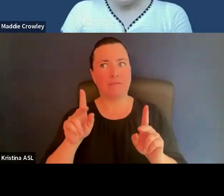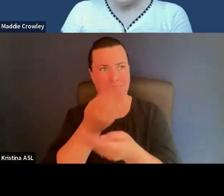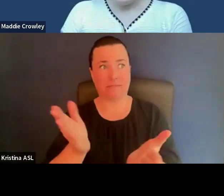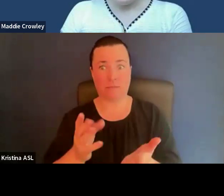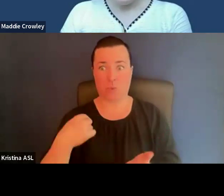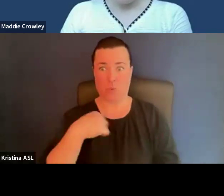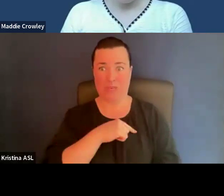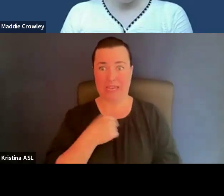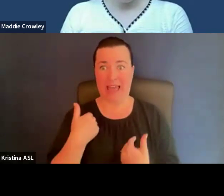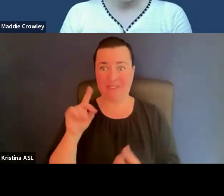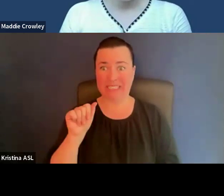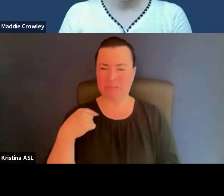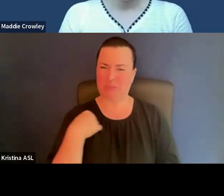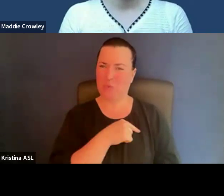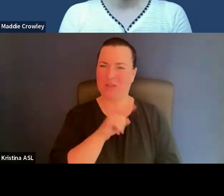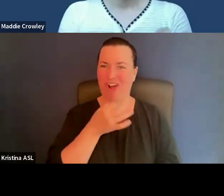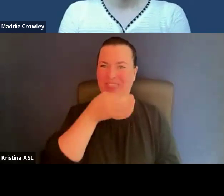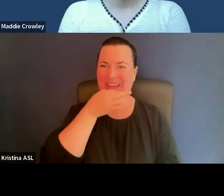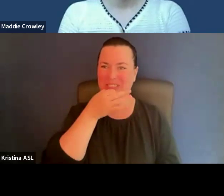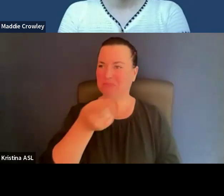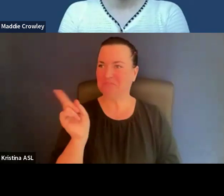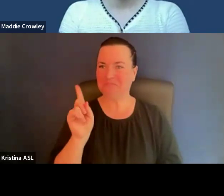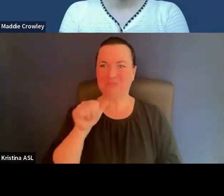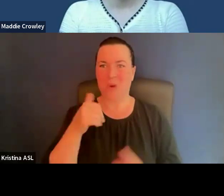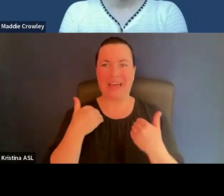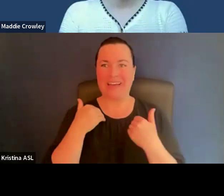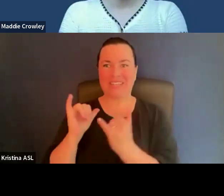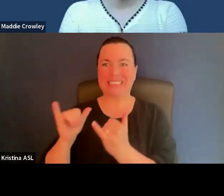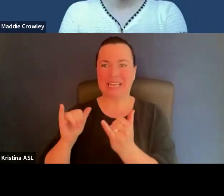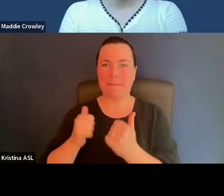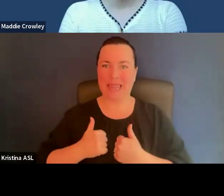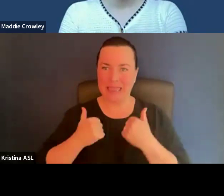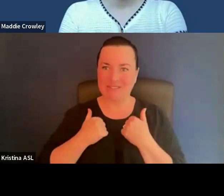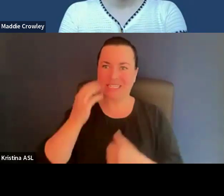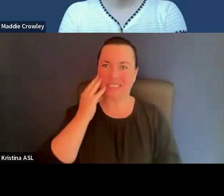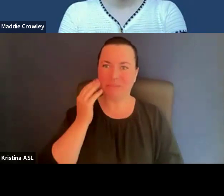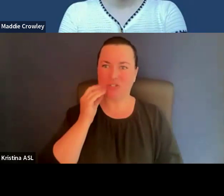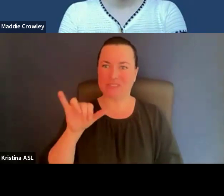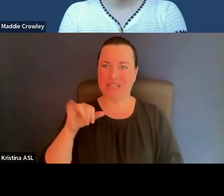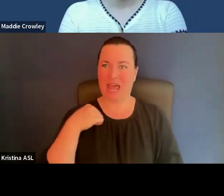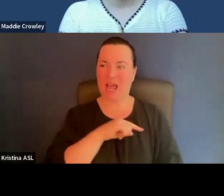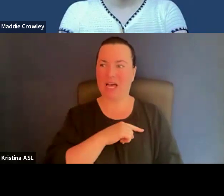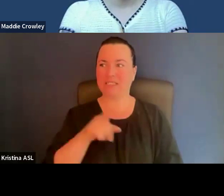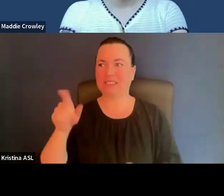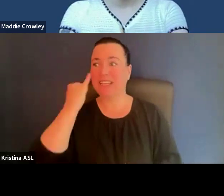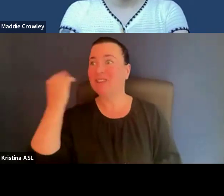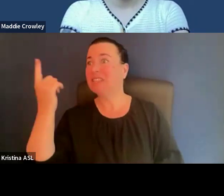Nobody else has lived the stories that we've lived but us. And so for people to take that from us and not allow us to share our stories